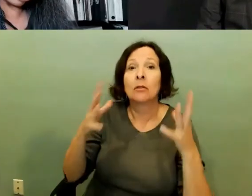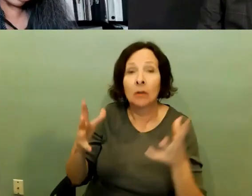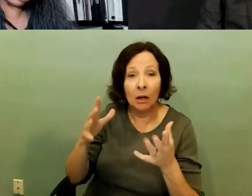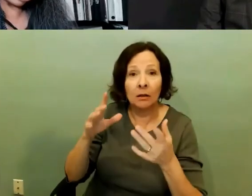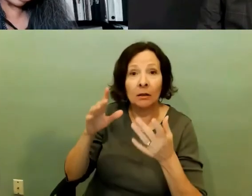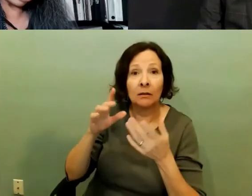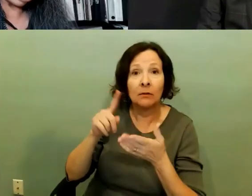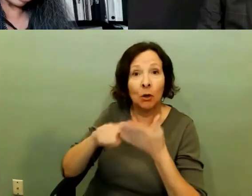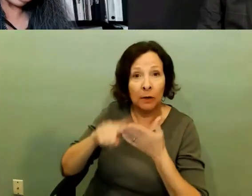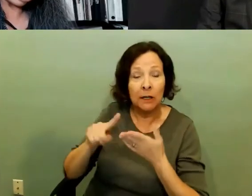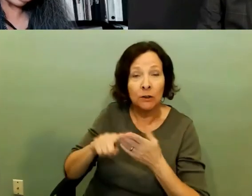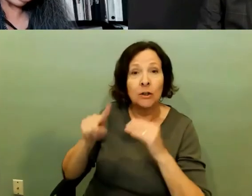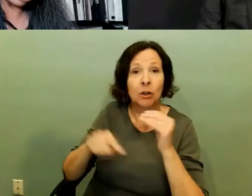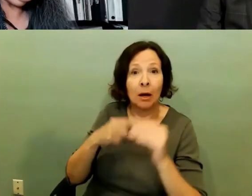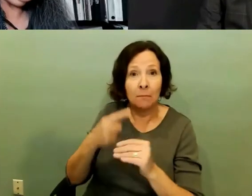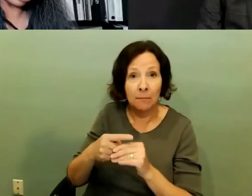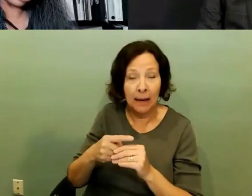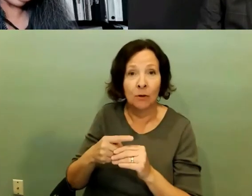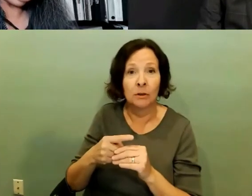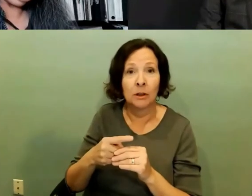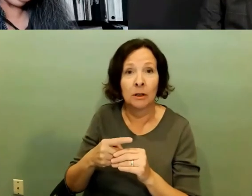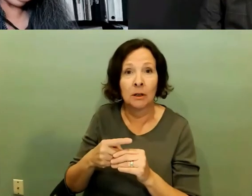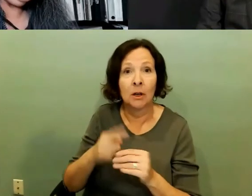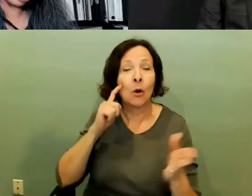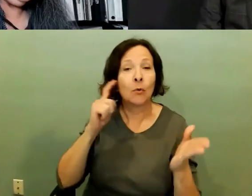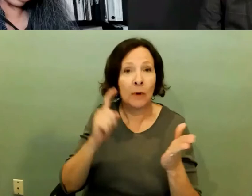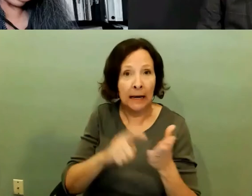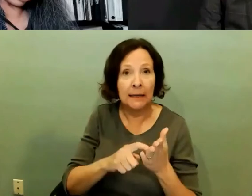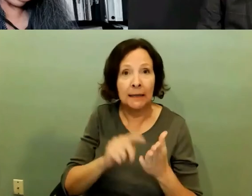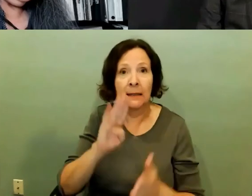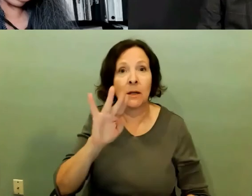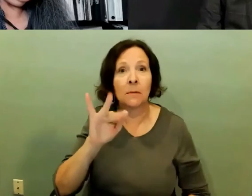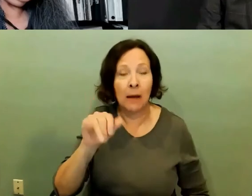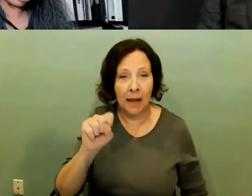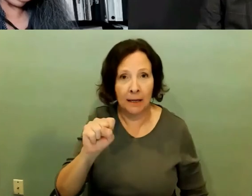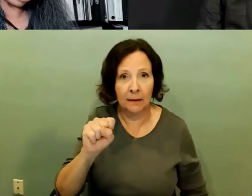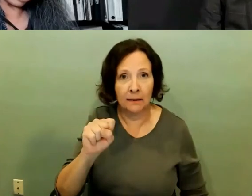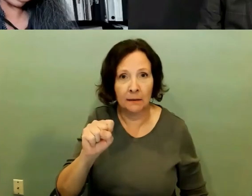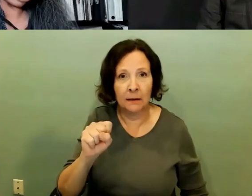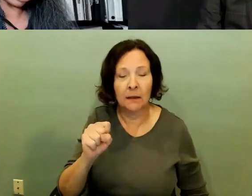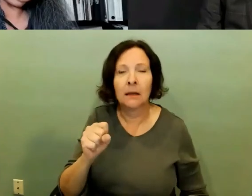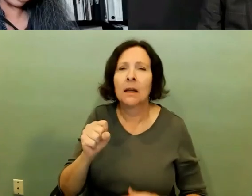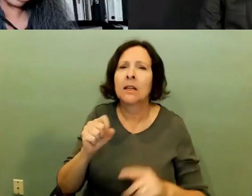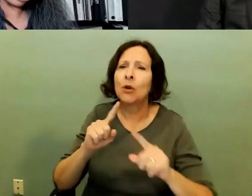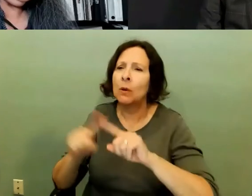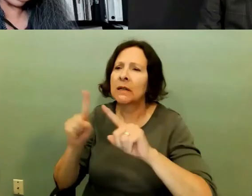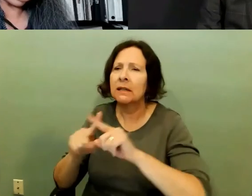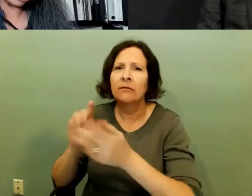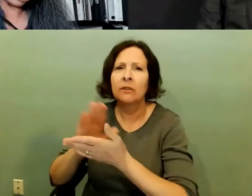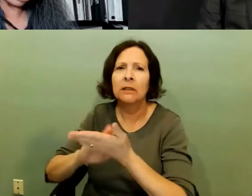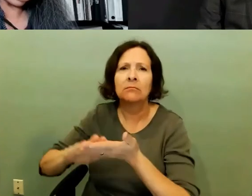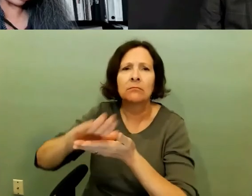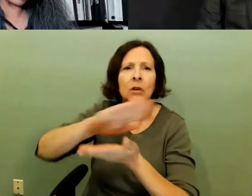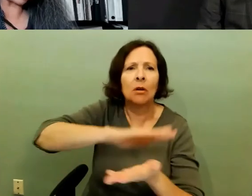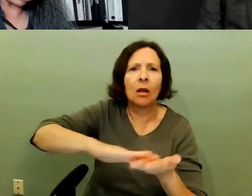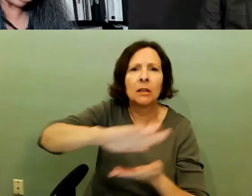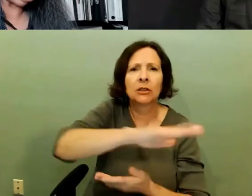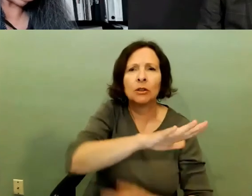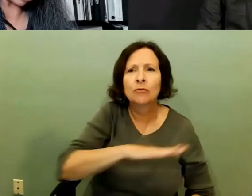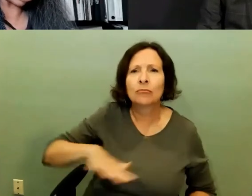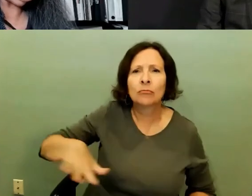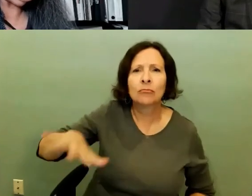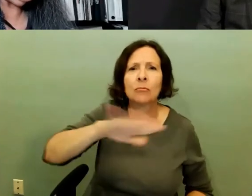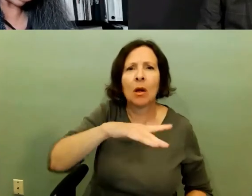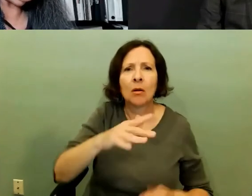bit to how that works in different institutions across the country such as the difference between